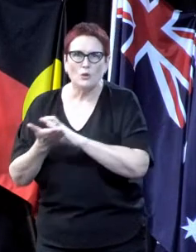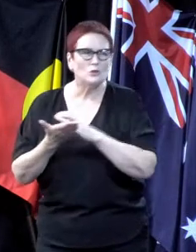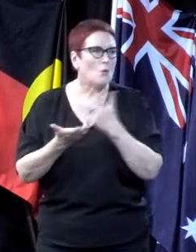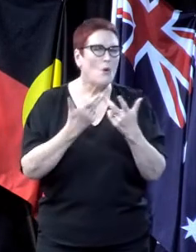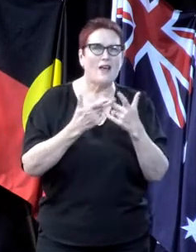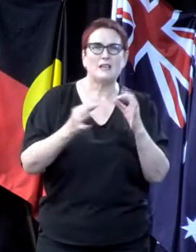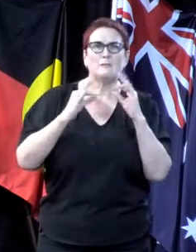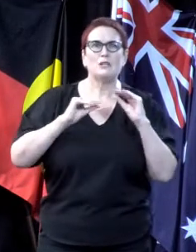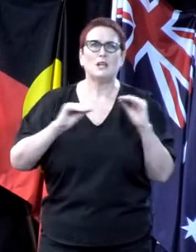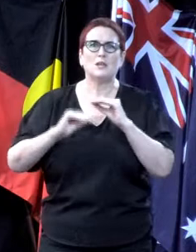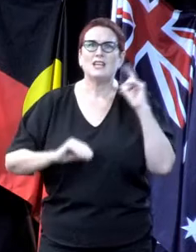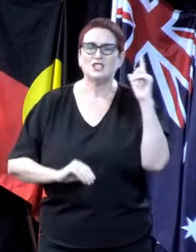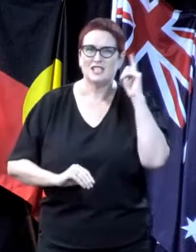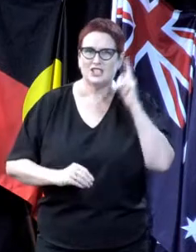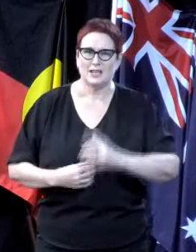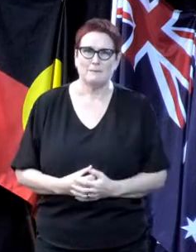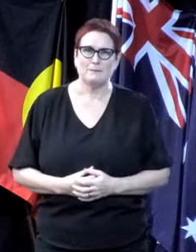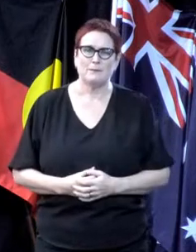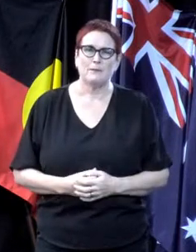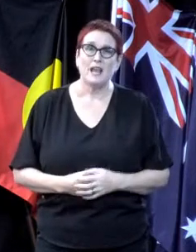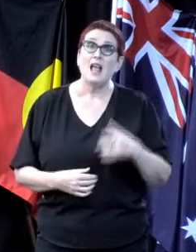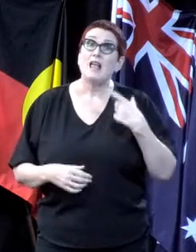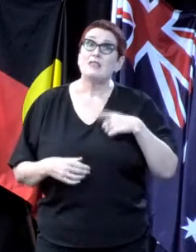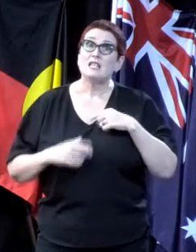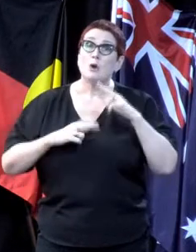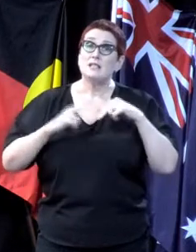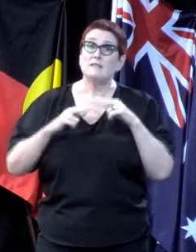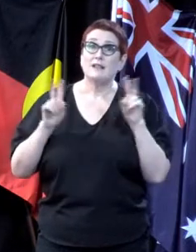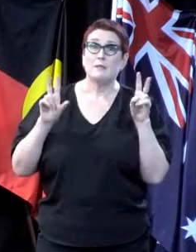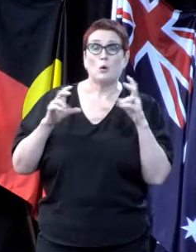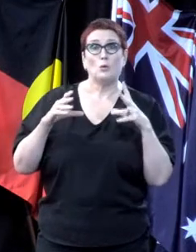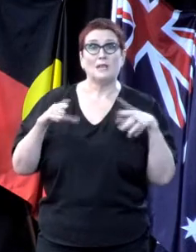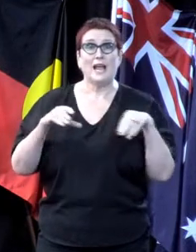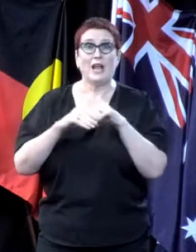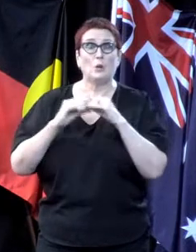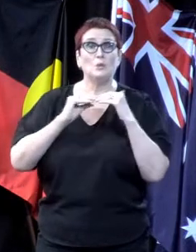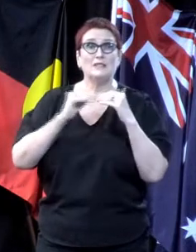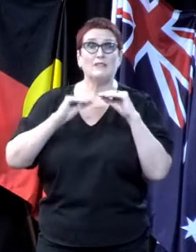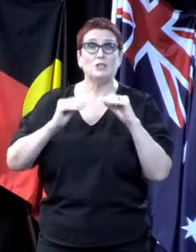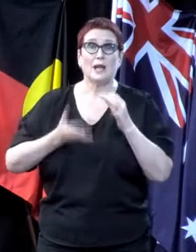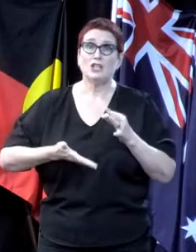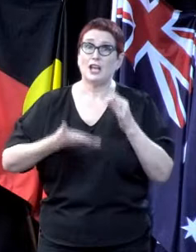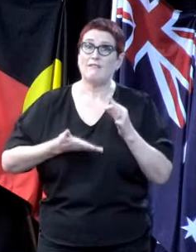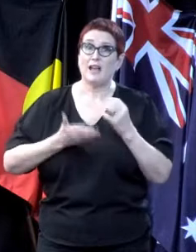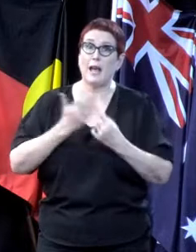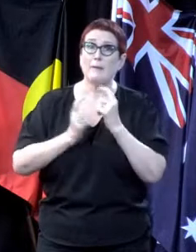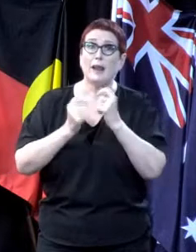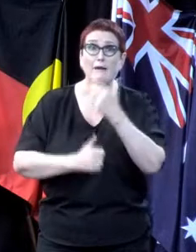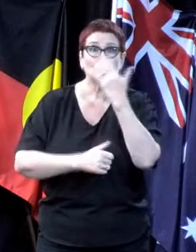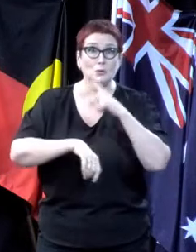I guess that's why we also developed the inclusive education cafe. So, it's an afterschool event that requires no commitment